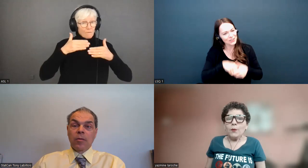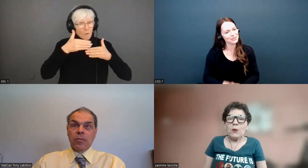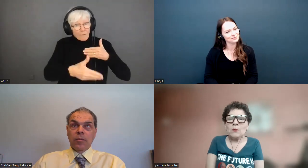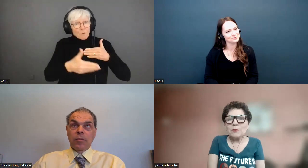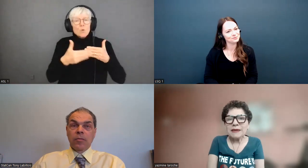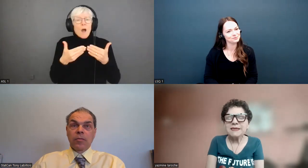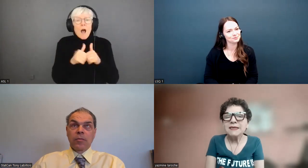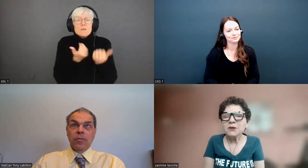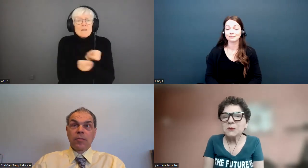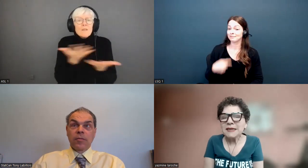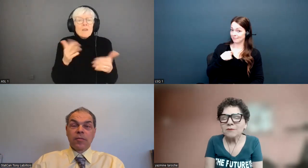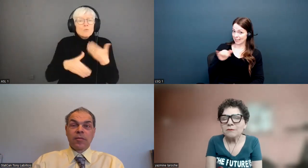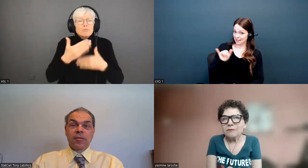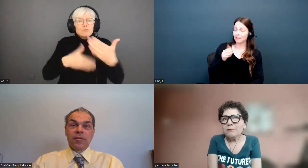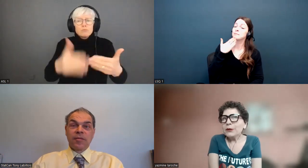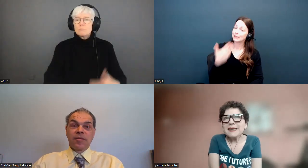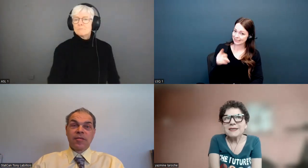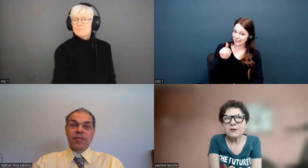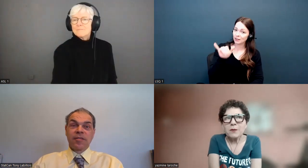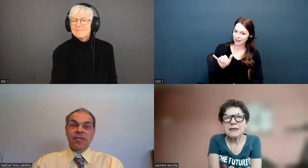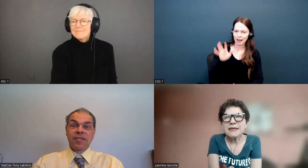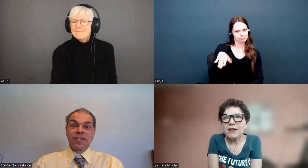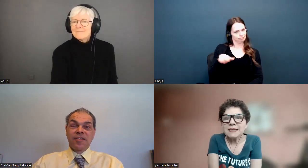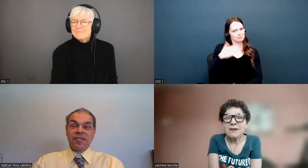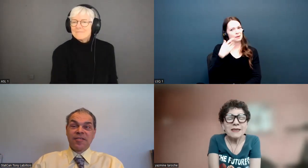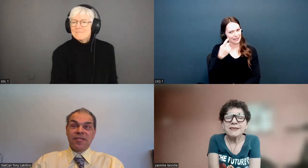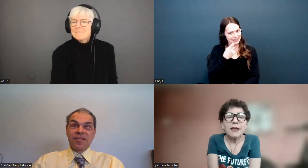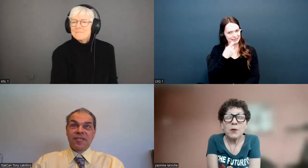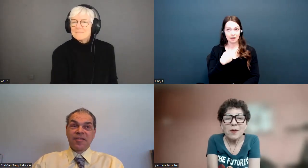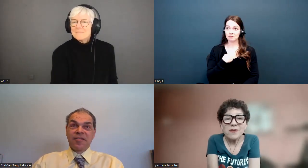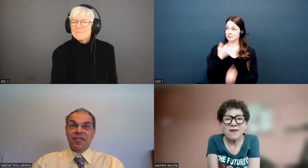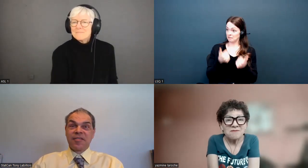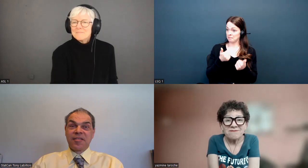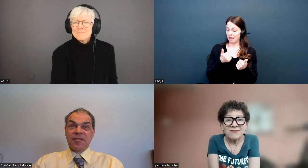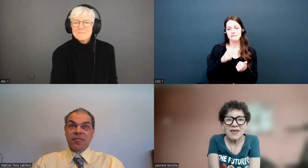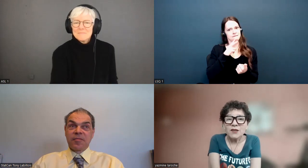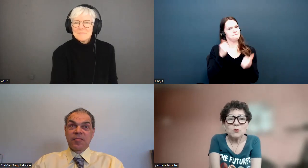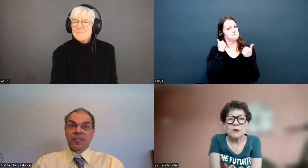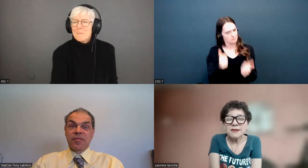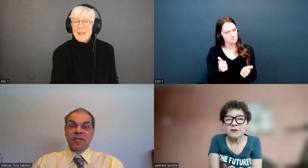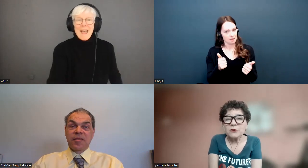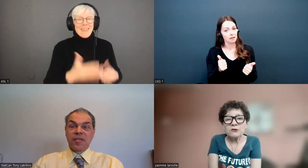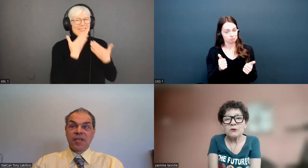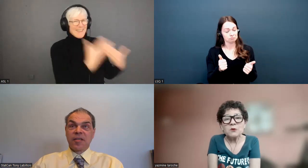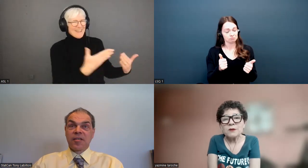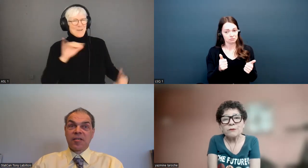Thank you, Tony. Good question. How are things going? Well, it's going really well. actually,